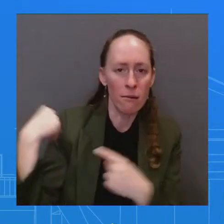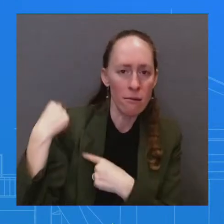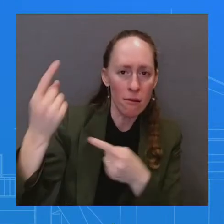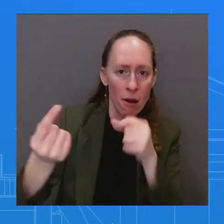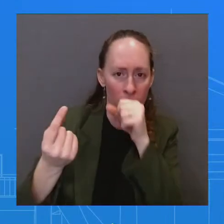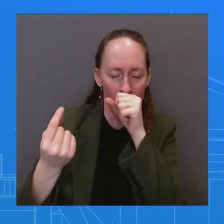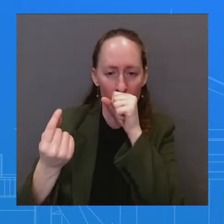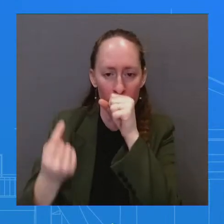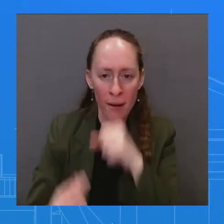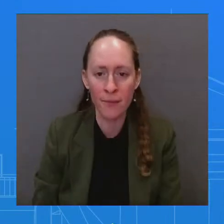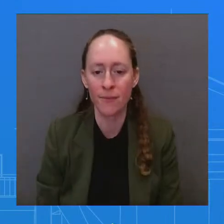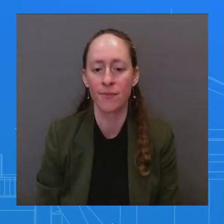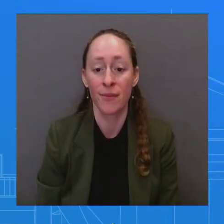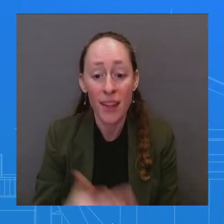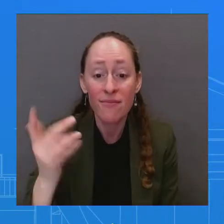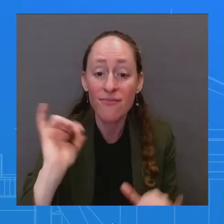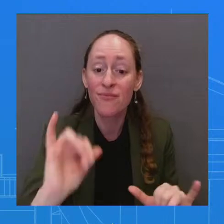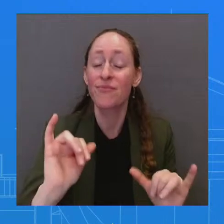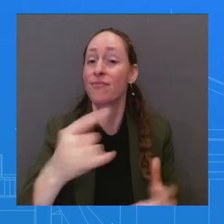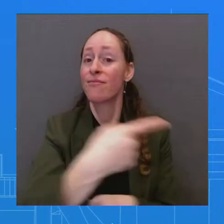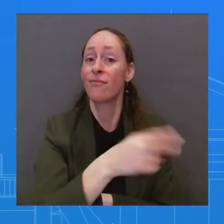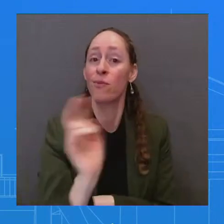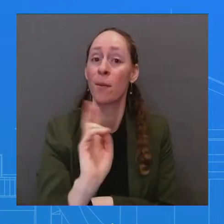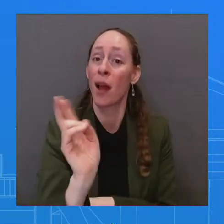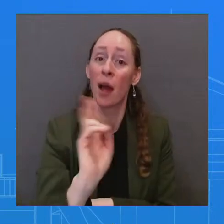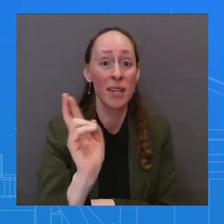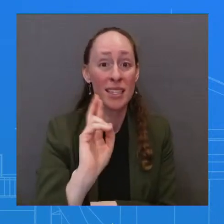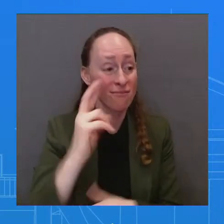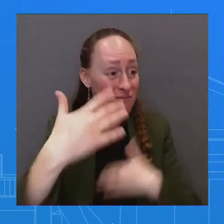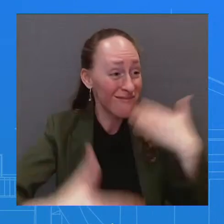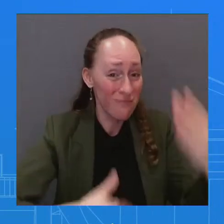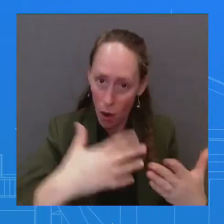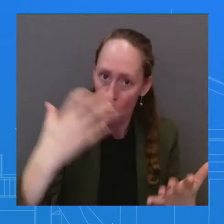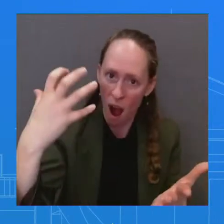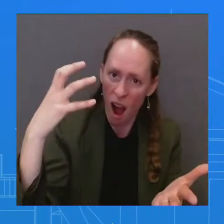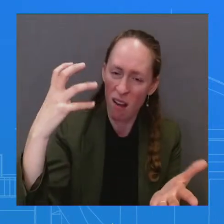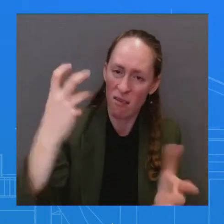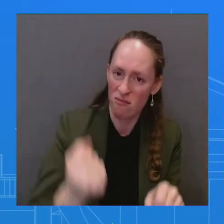for millions of Americans; gut coverage for preexisting conditions; restore insurance companies' ability